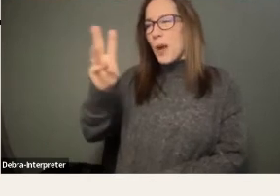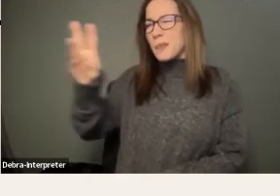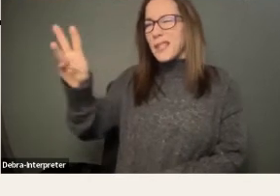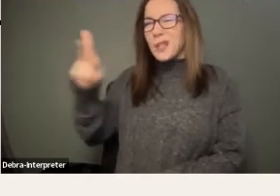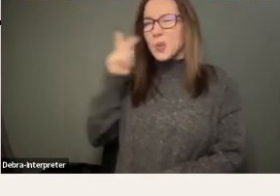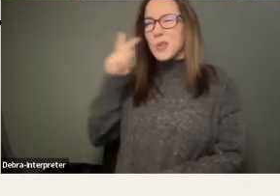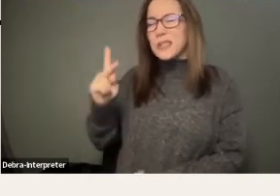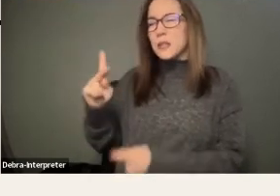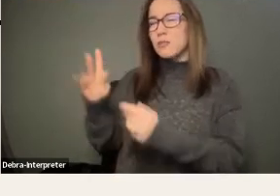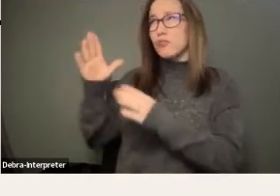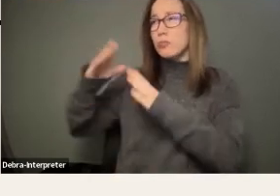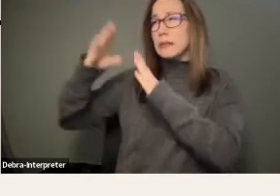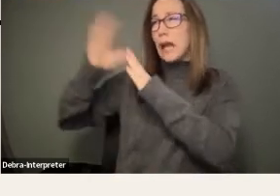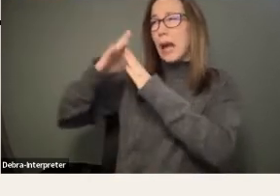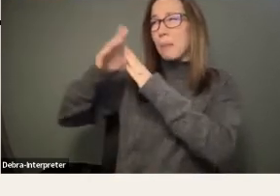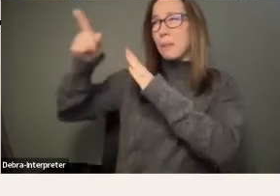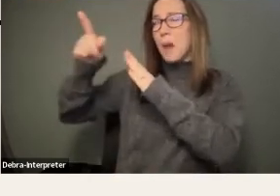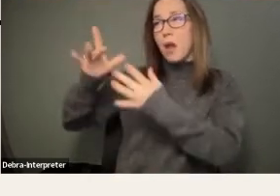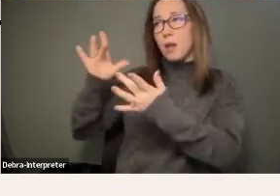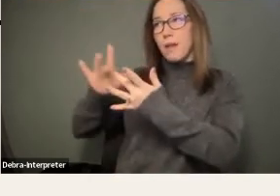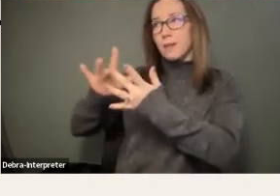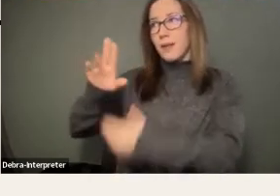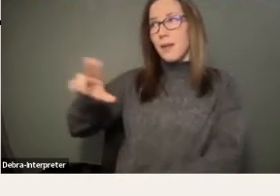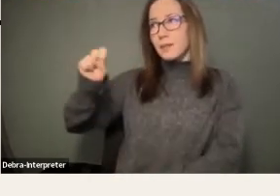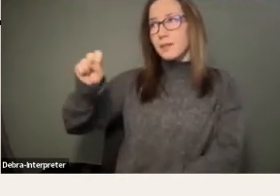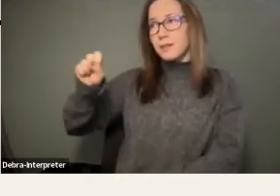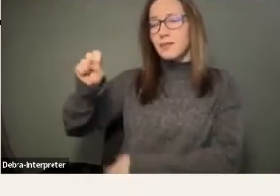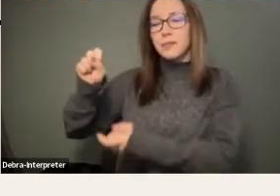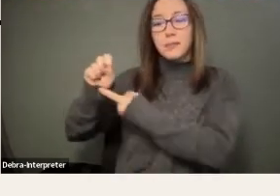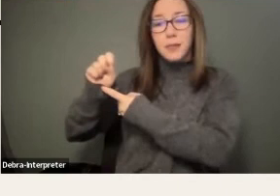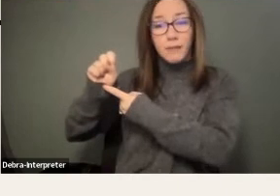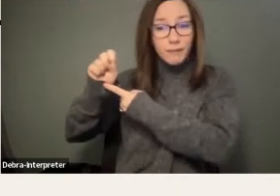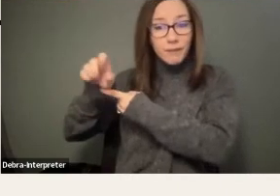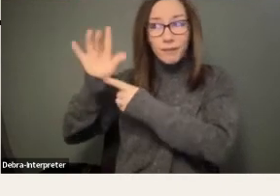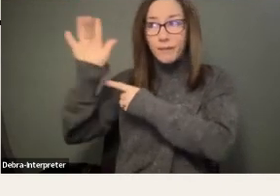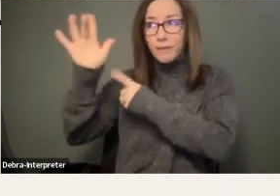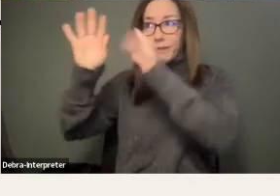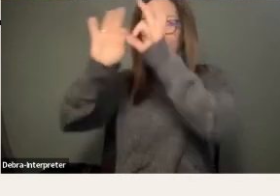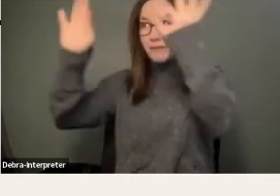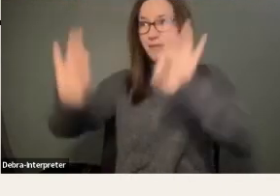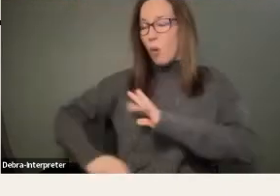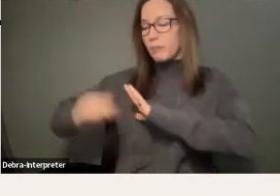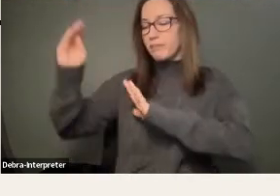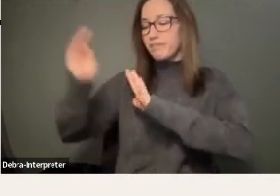offer, if you visit the library website there is a contact us link at the very top of every page. So